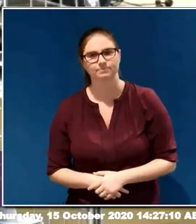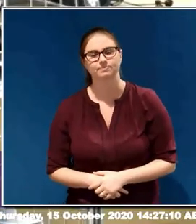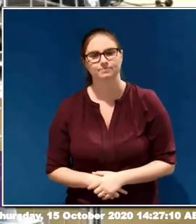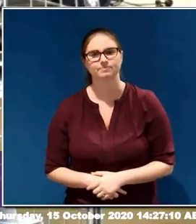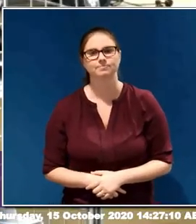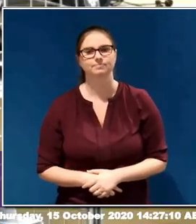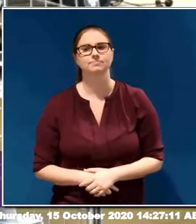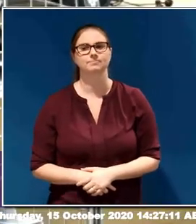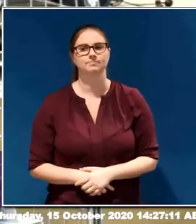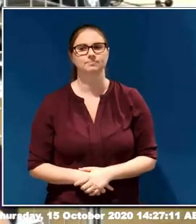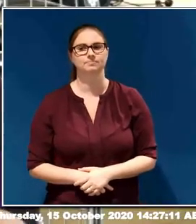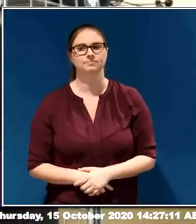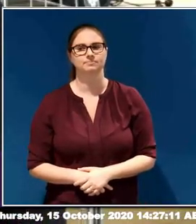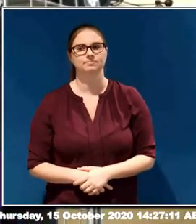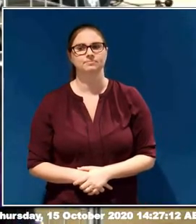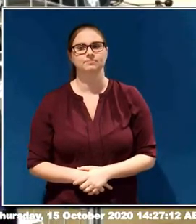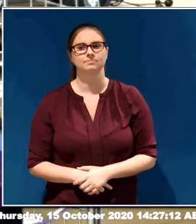Excuse me for just a moment.